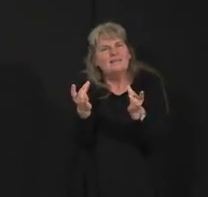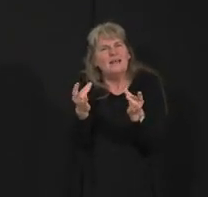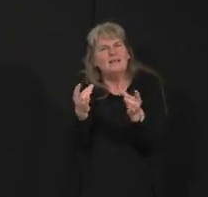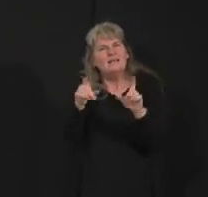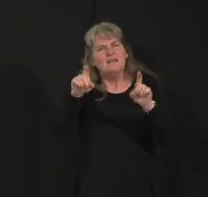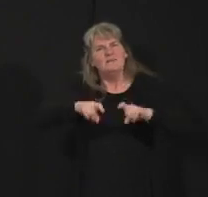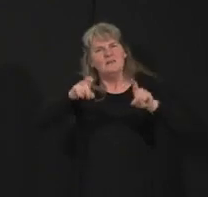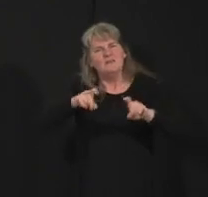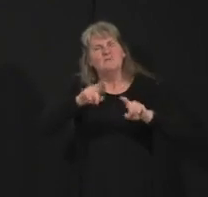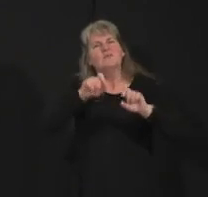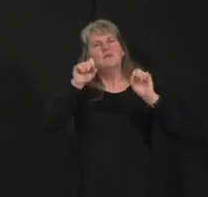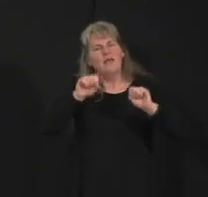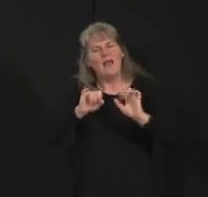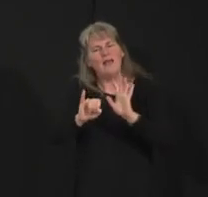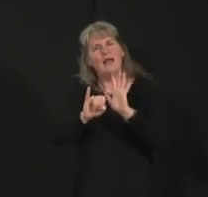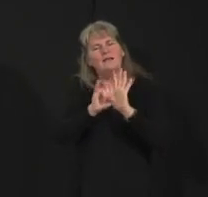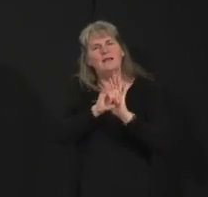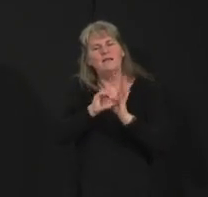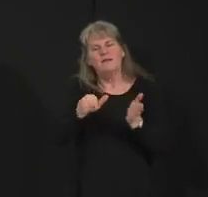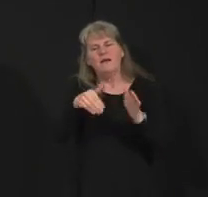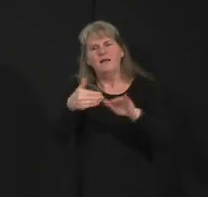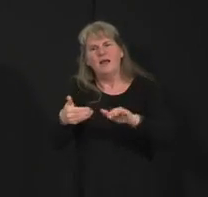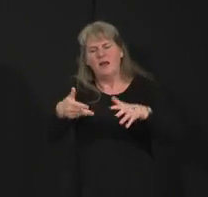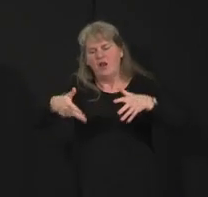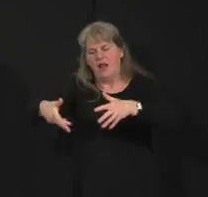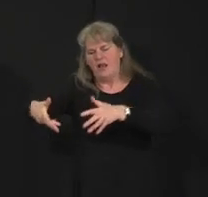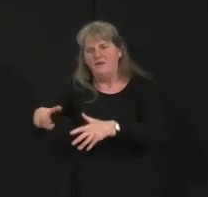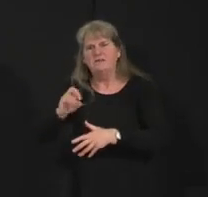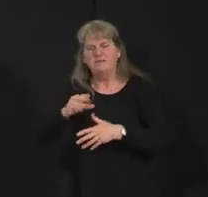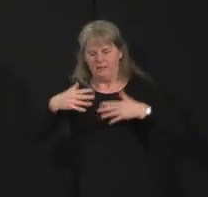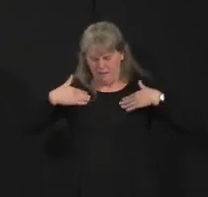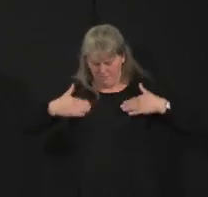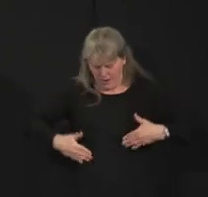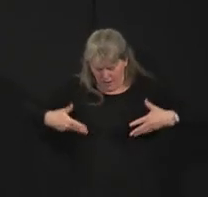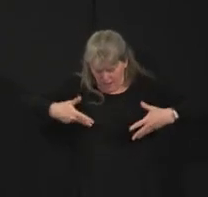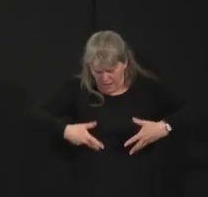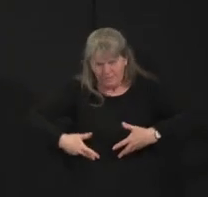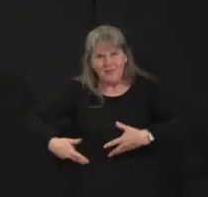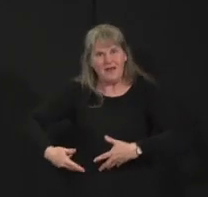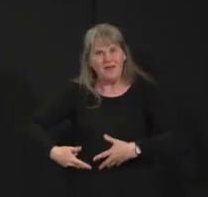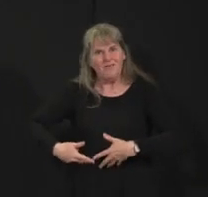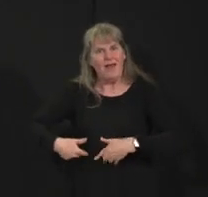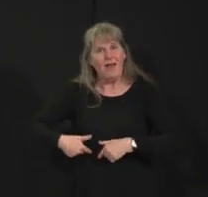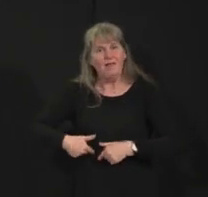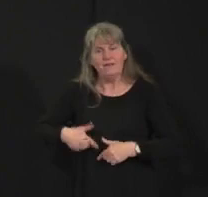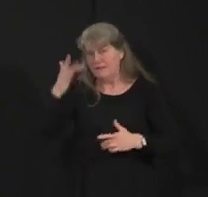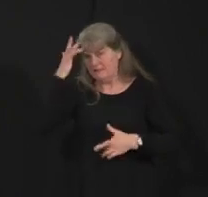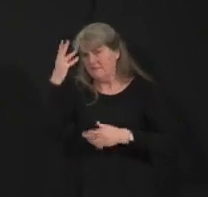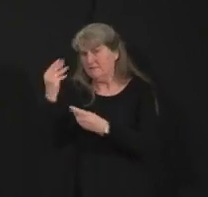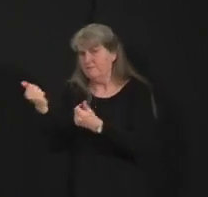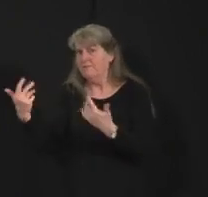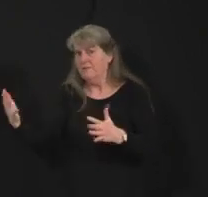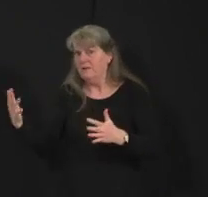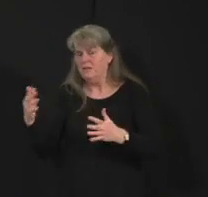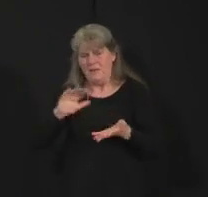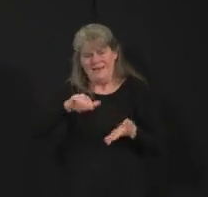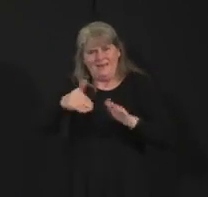leftover molecular material that may be present.